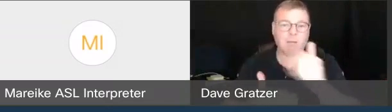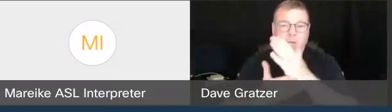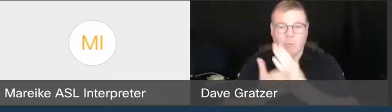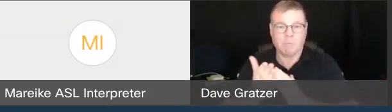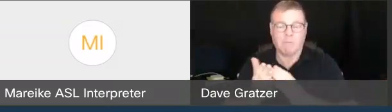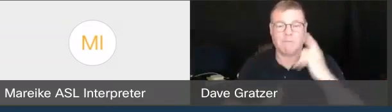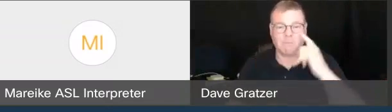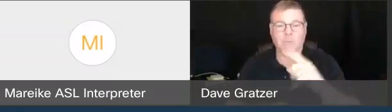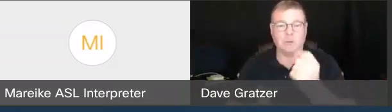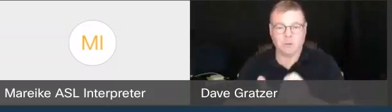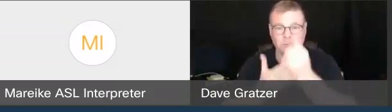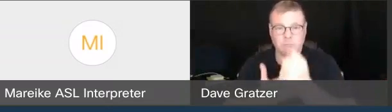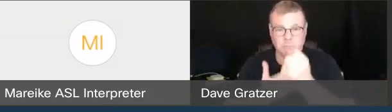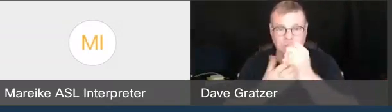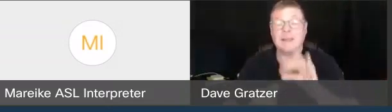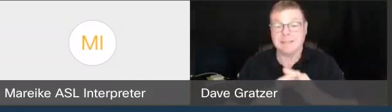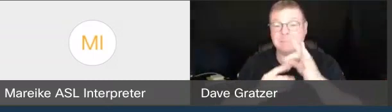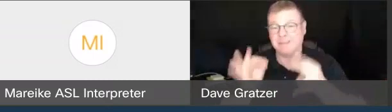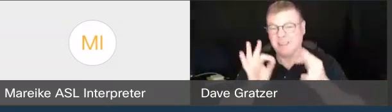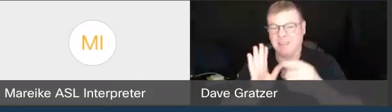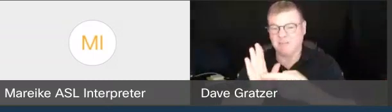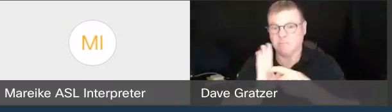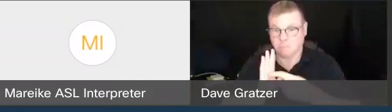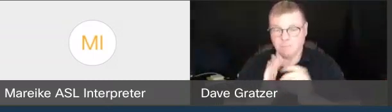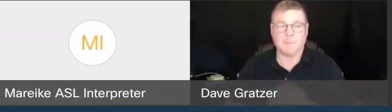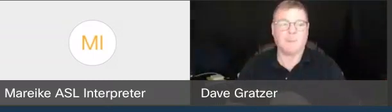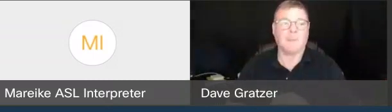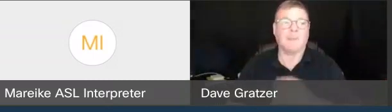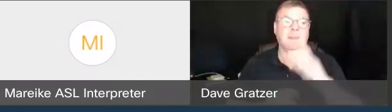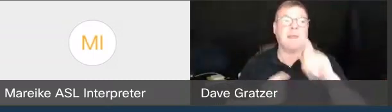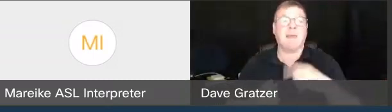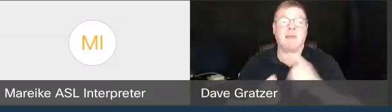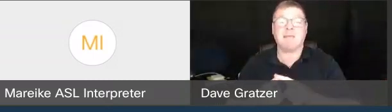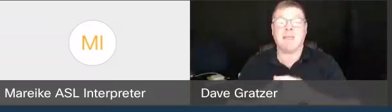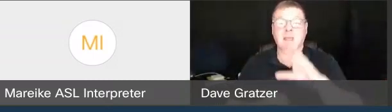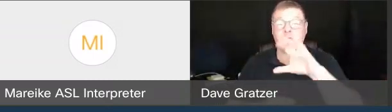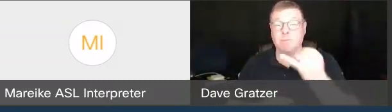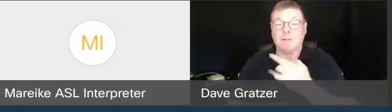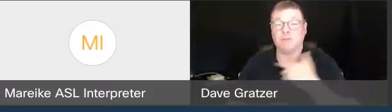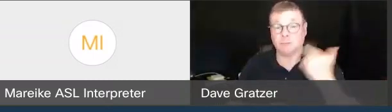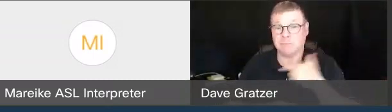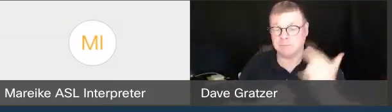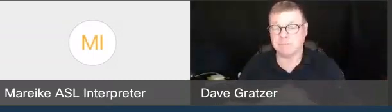of treatment especially if it's mandated and then criminogenic risks. So you saw a good example here